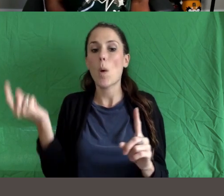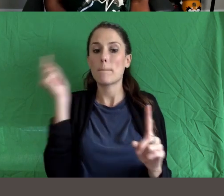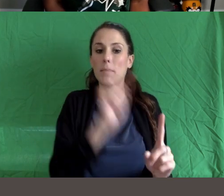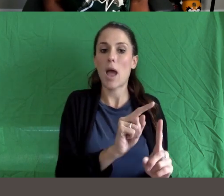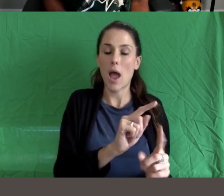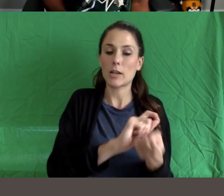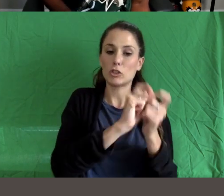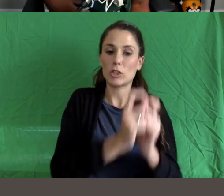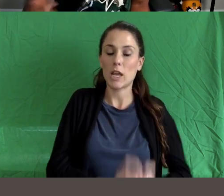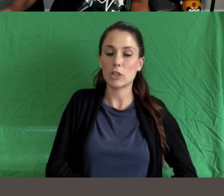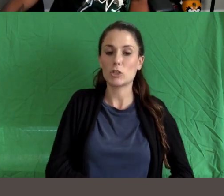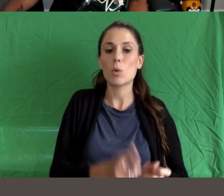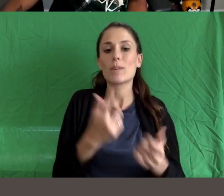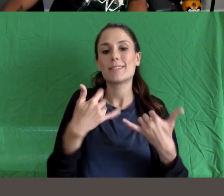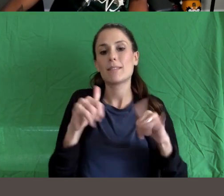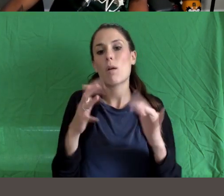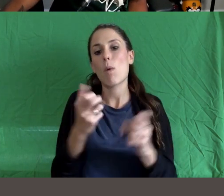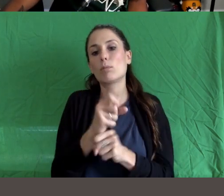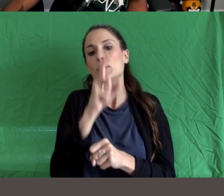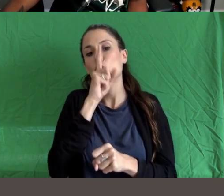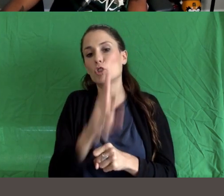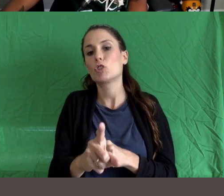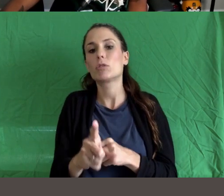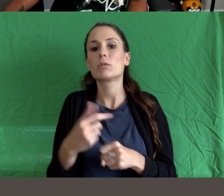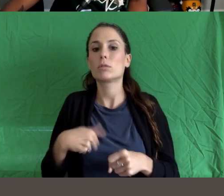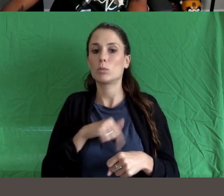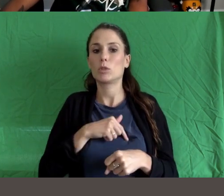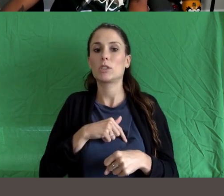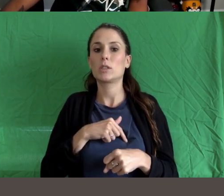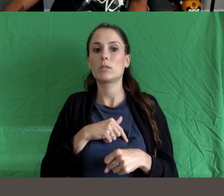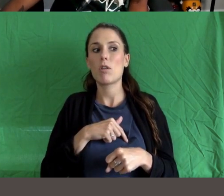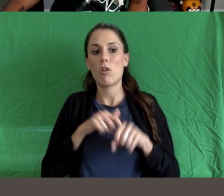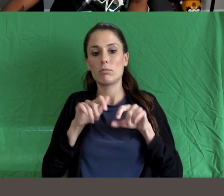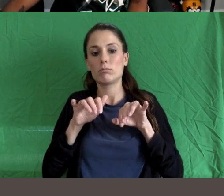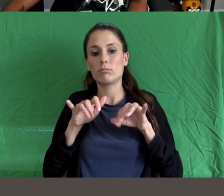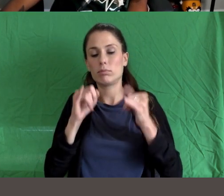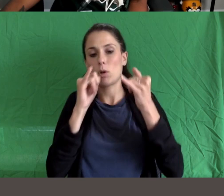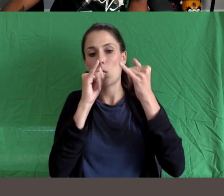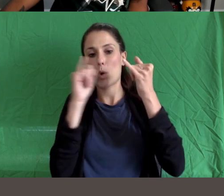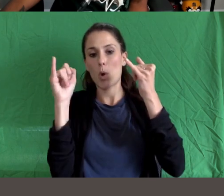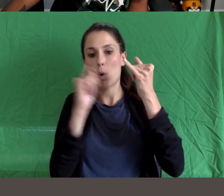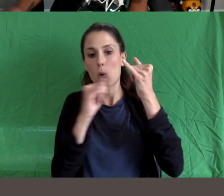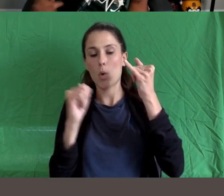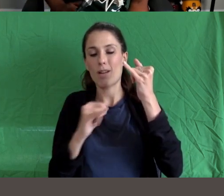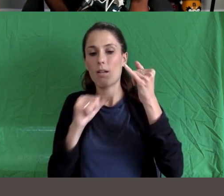and make some of those changes, we still want to make sure that we're writing code that doesn't feel